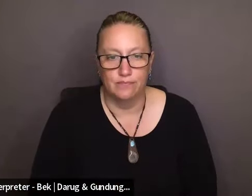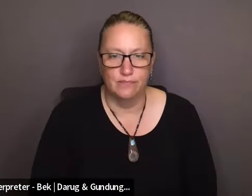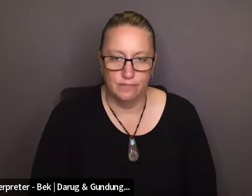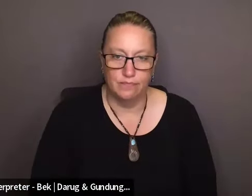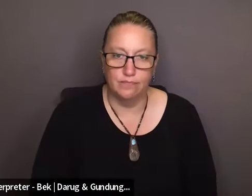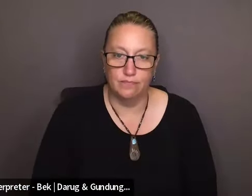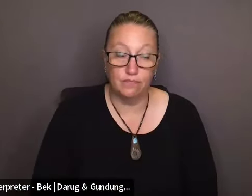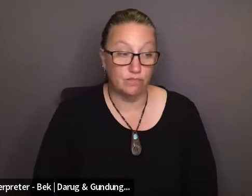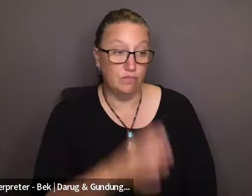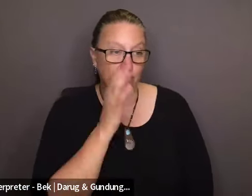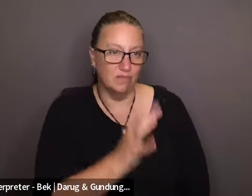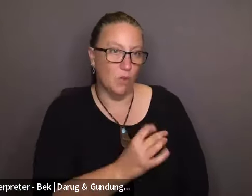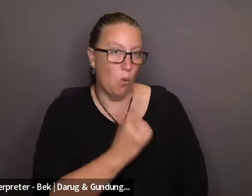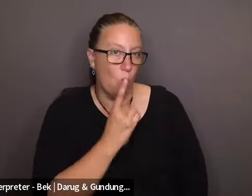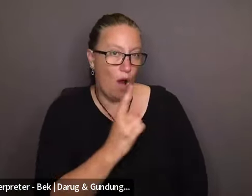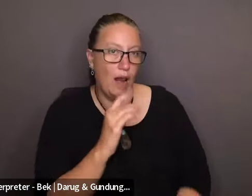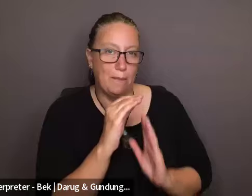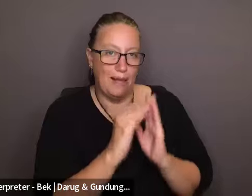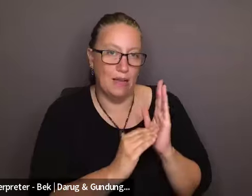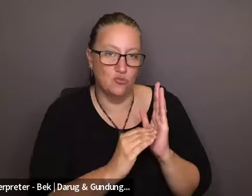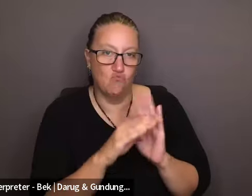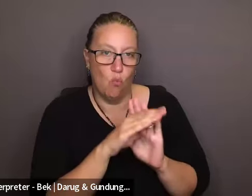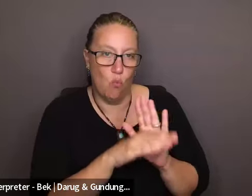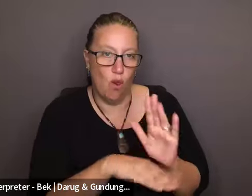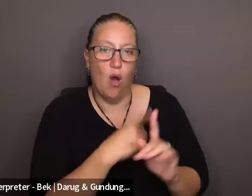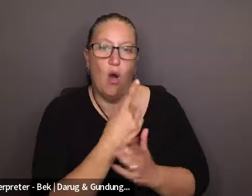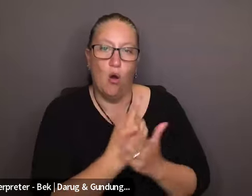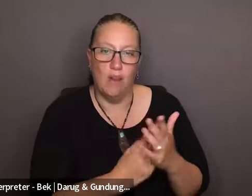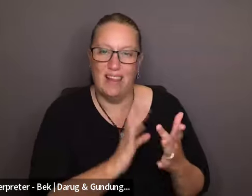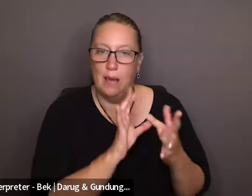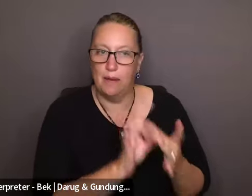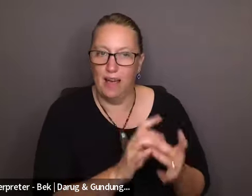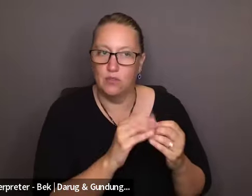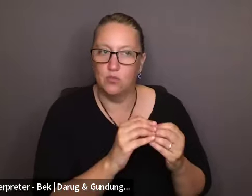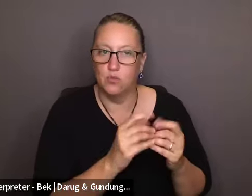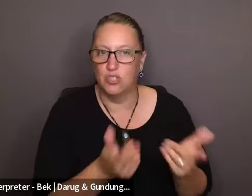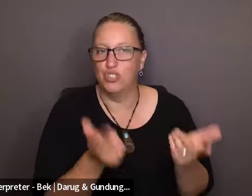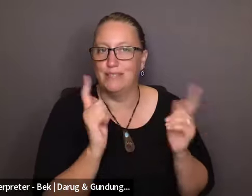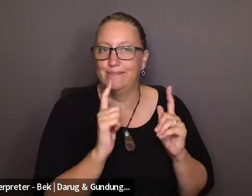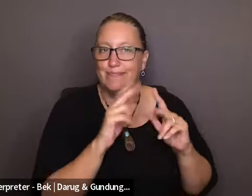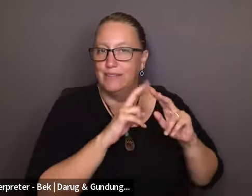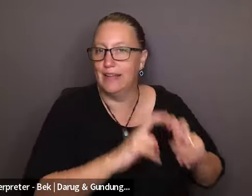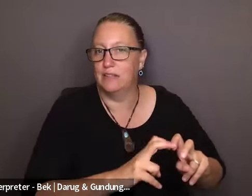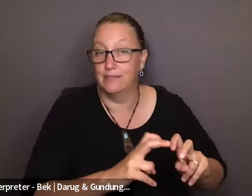researcher, advisor or any other role. MARY: Thank